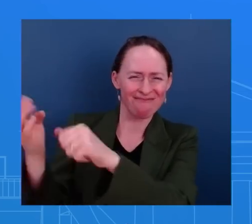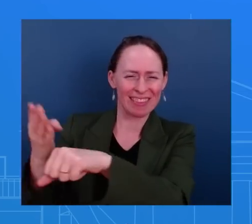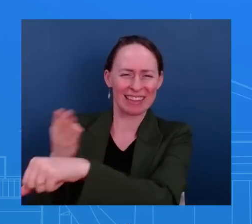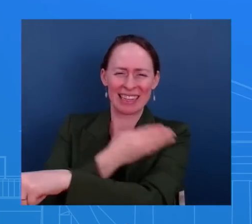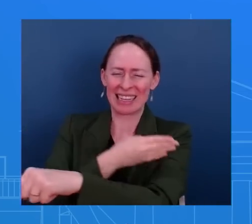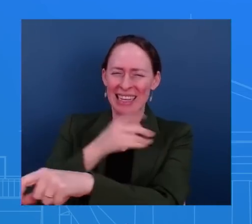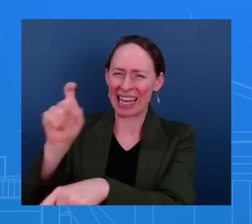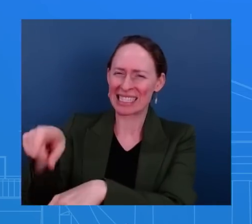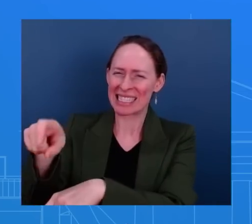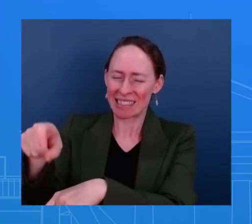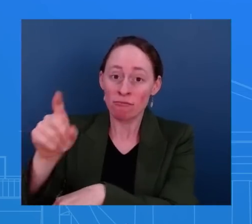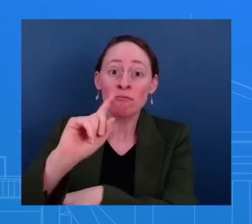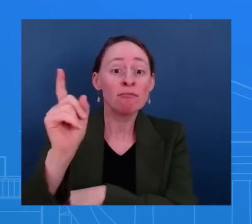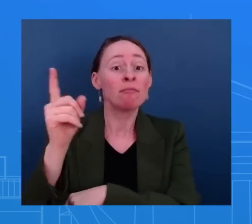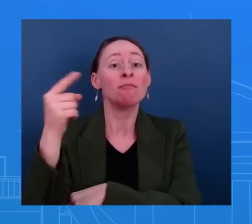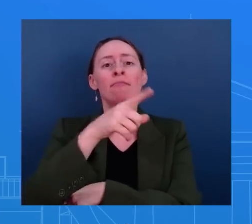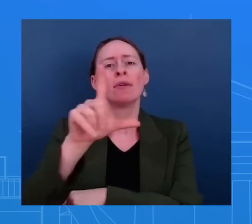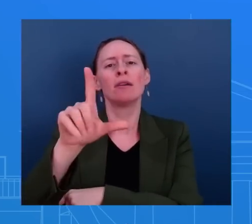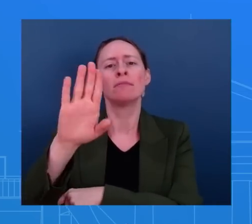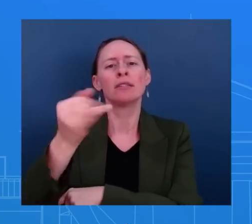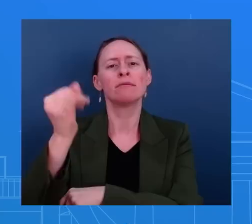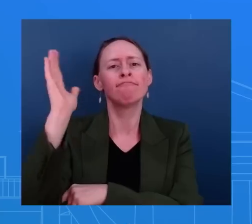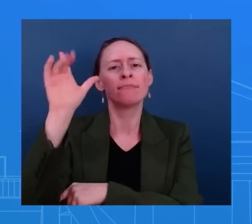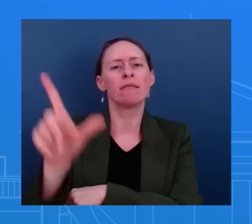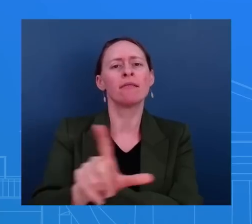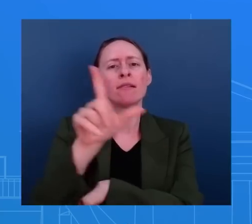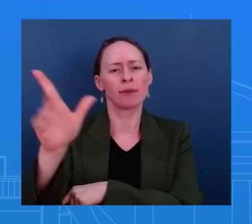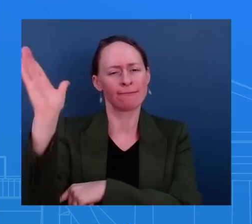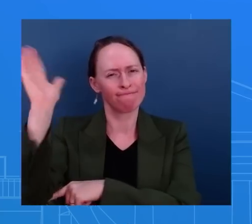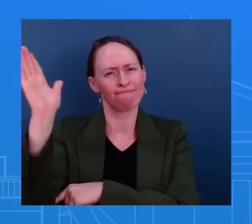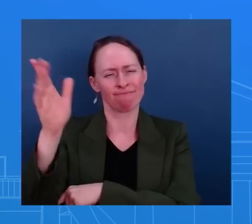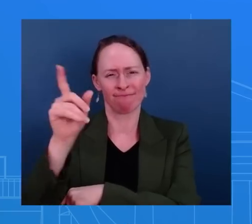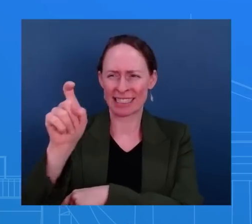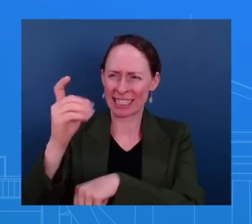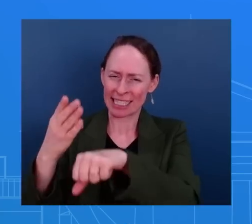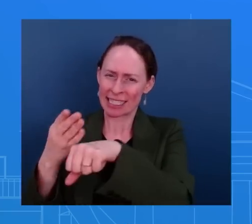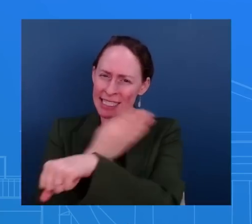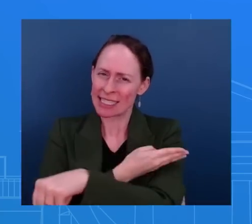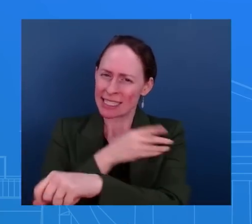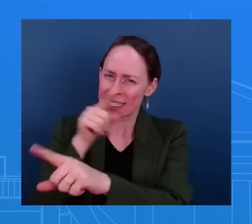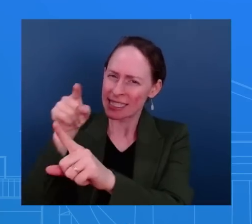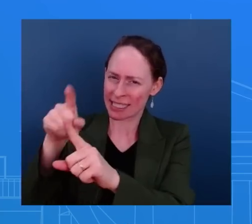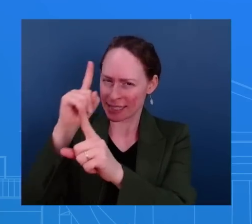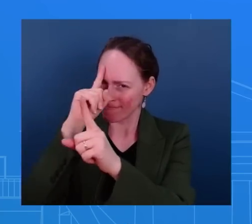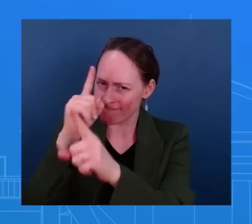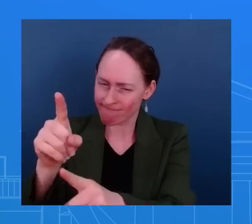You think about the announcement today as -- as you just -- as you just -- as you just stated. That was a very important announcement,